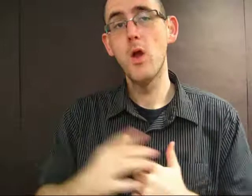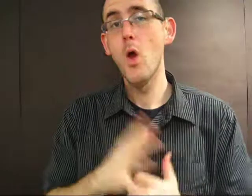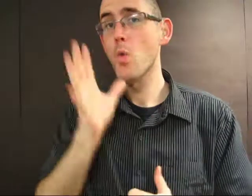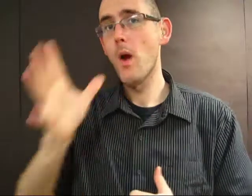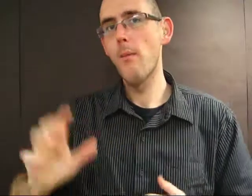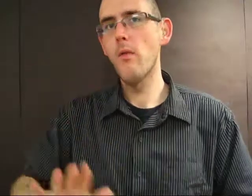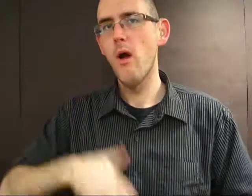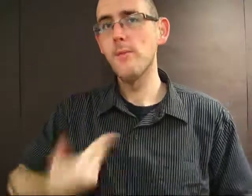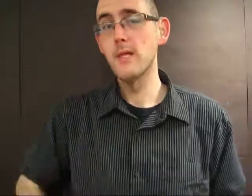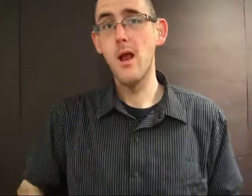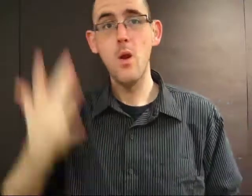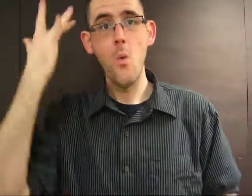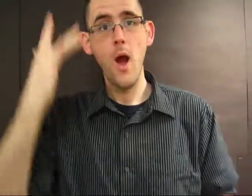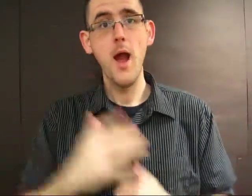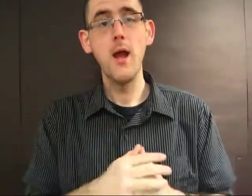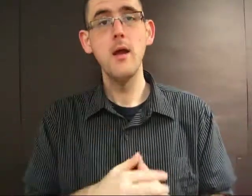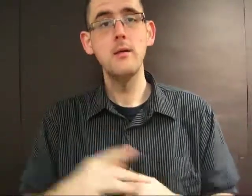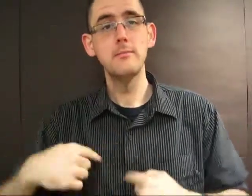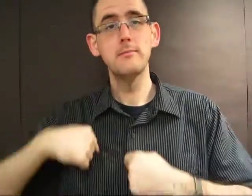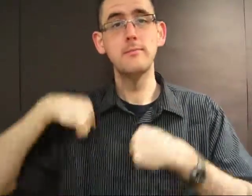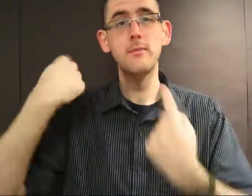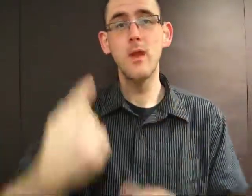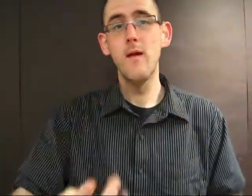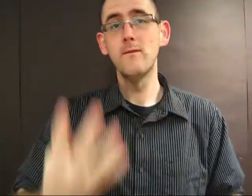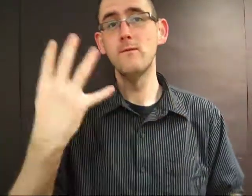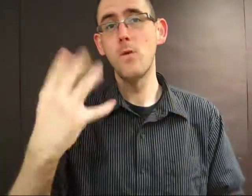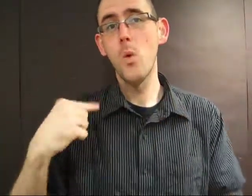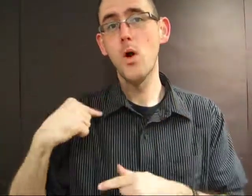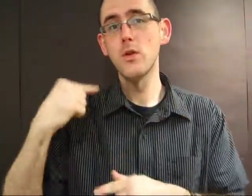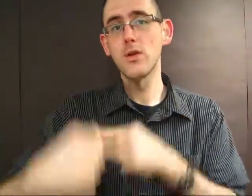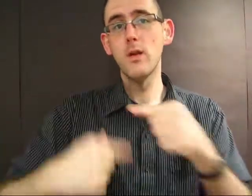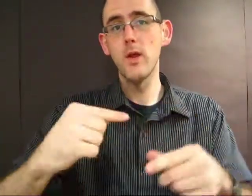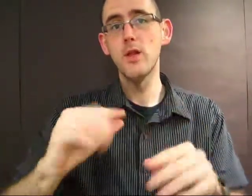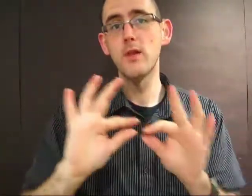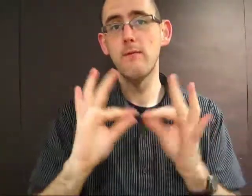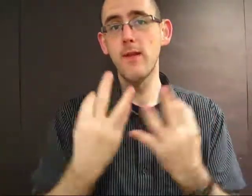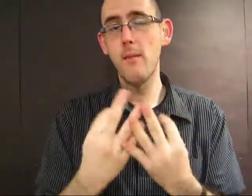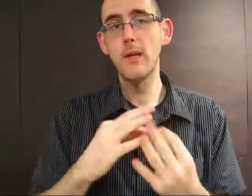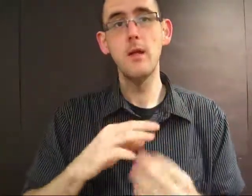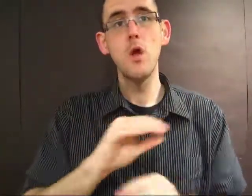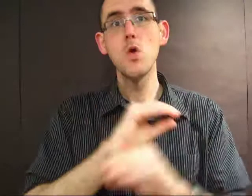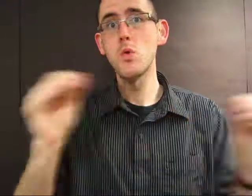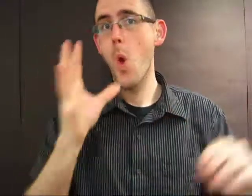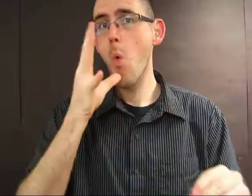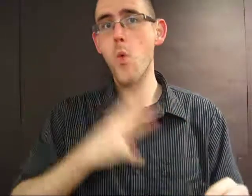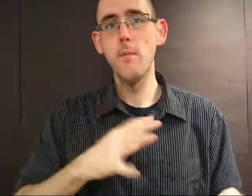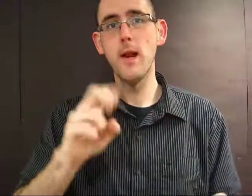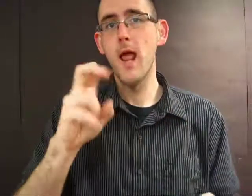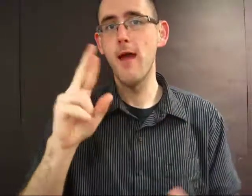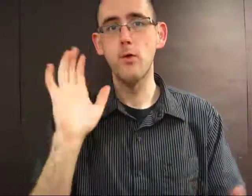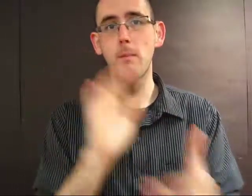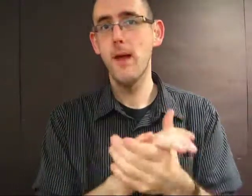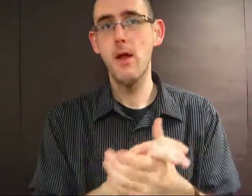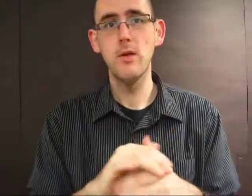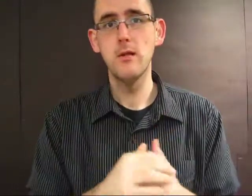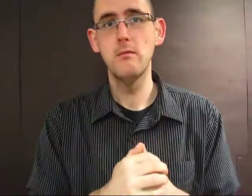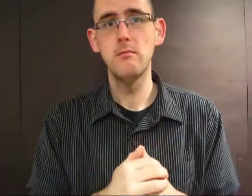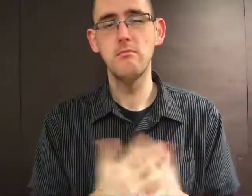The grandmother's pretty upset, too. No woman in the family has gotten married in the last four generations.